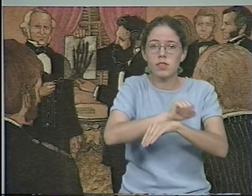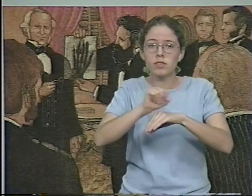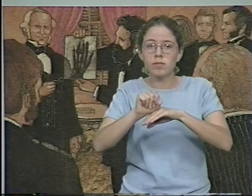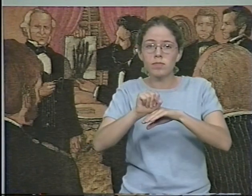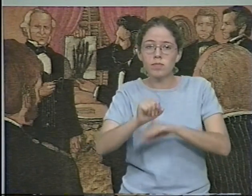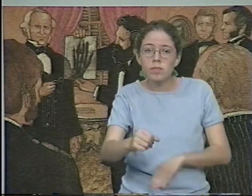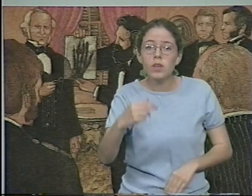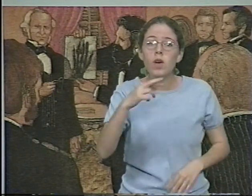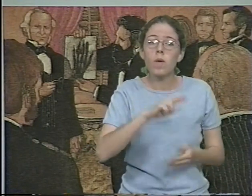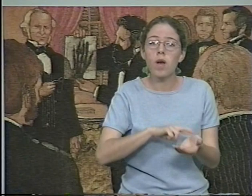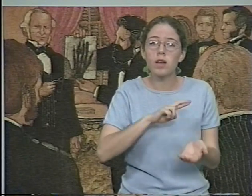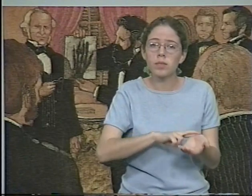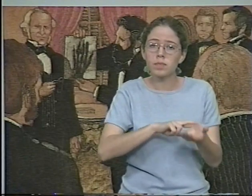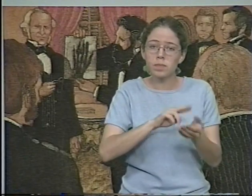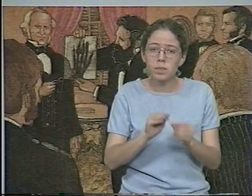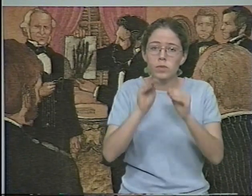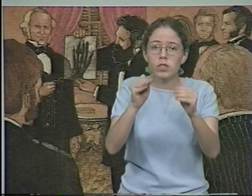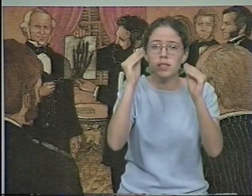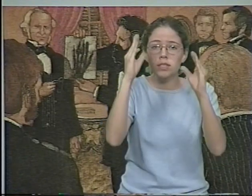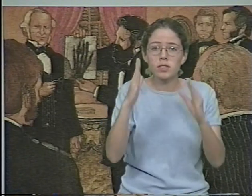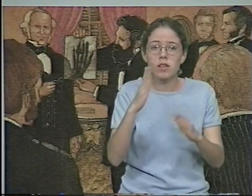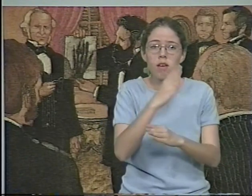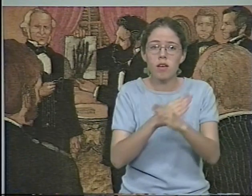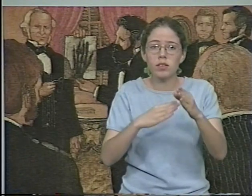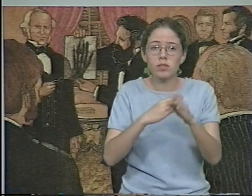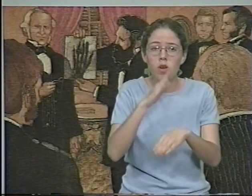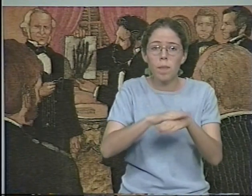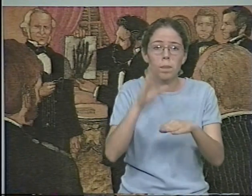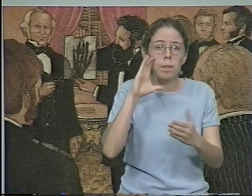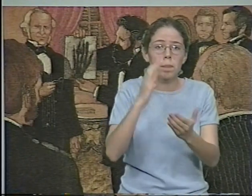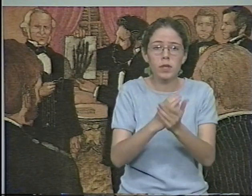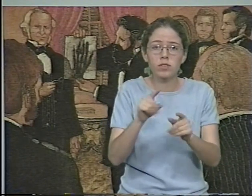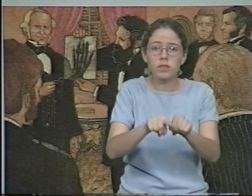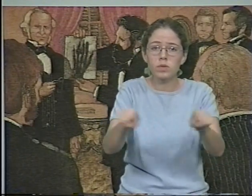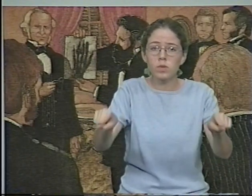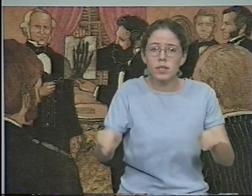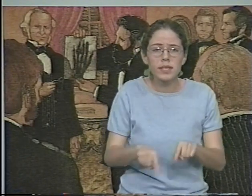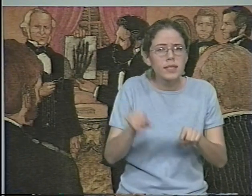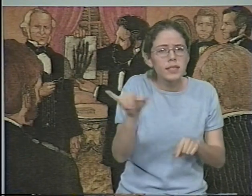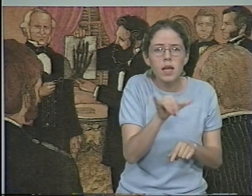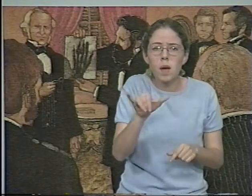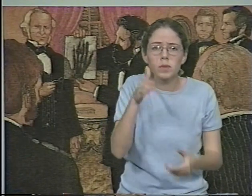A famous professor came to the stage. Wilhelm placed his hand on a photographic plate